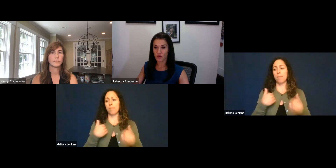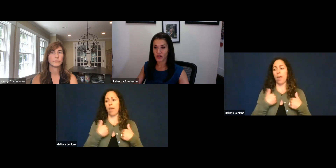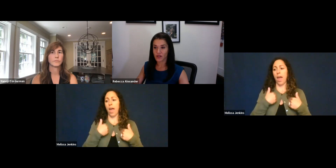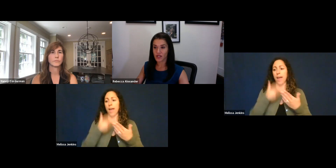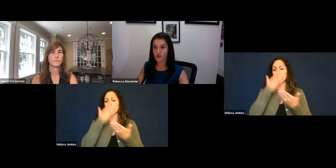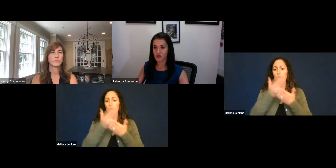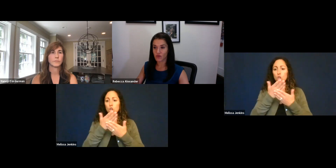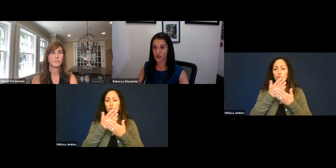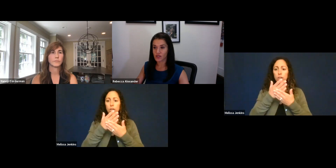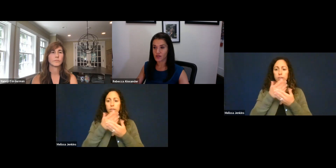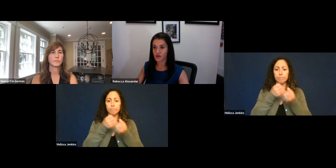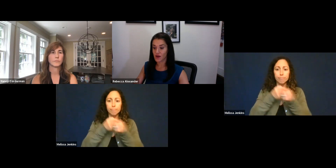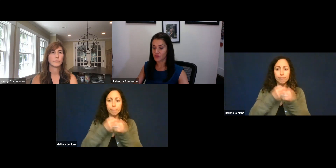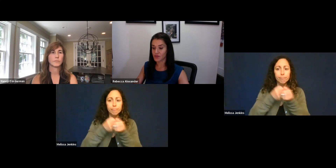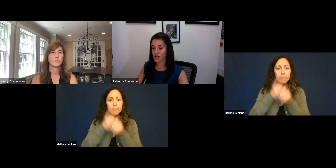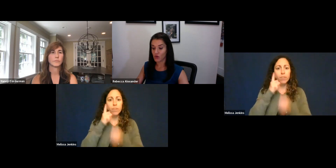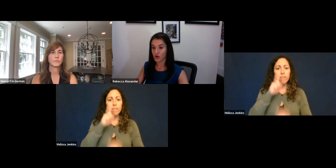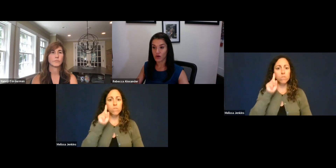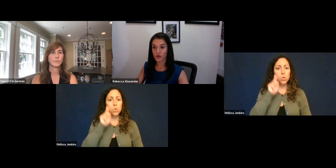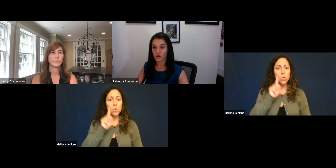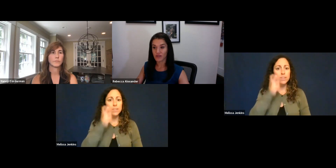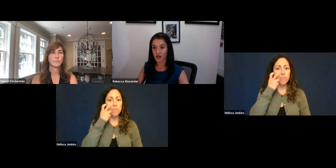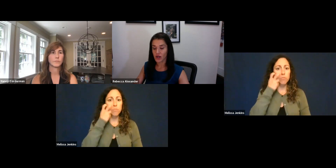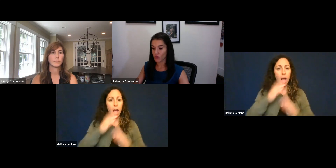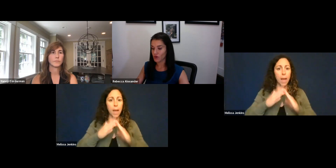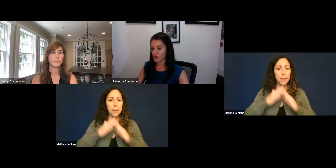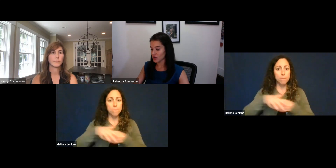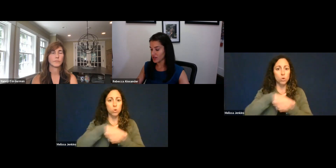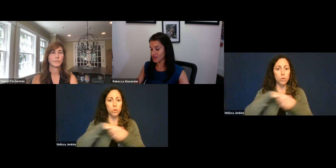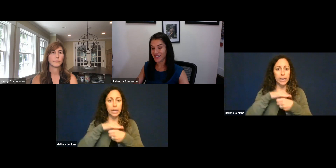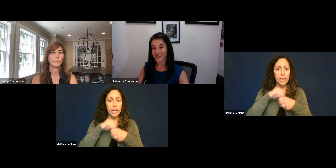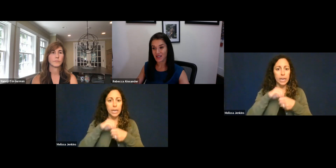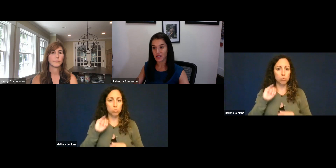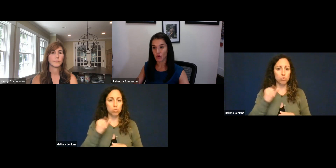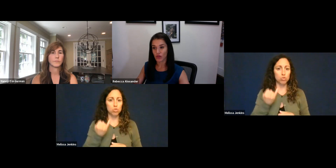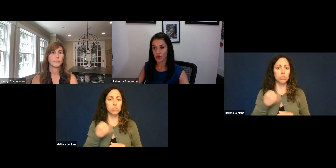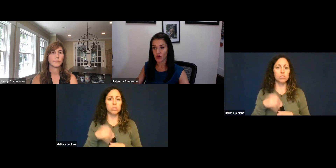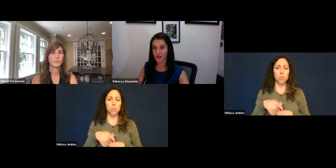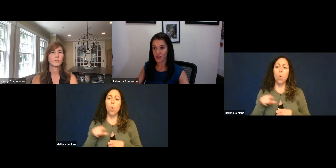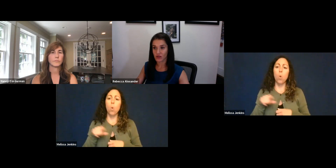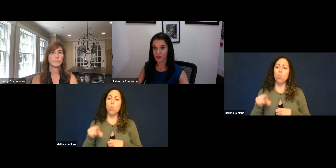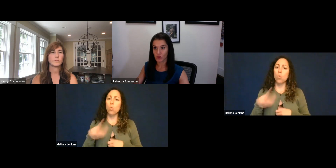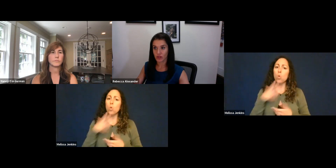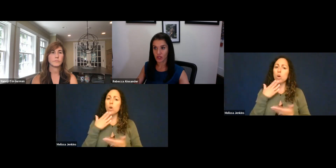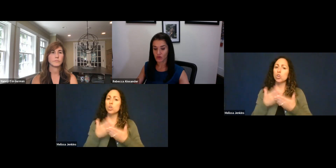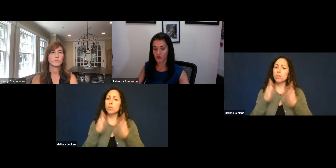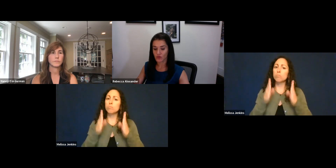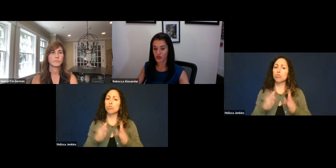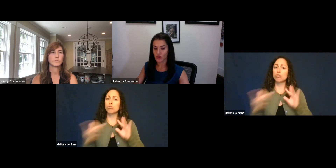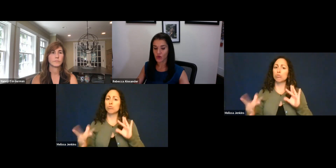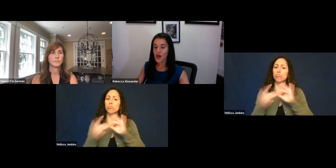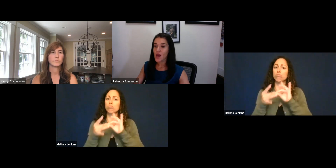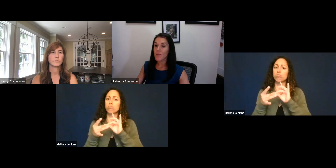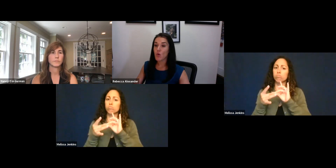going onto to avasvoice.org could be very helpful, or even connecting with her I think could be really useful for you.